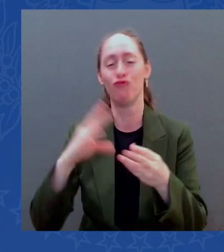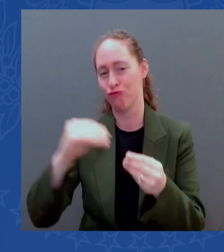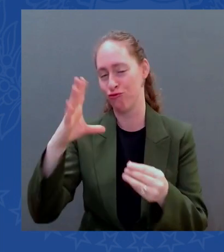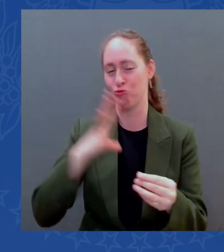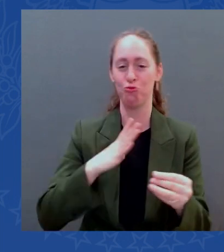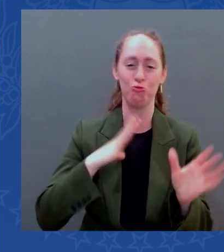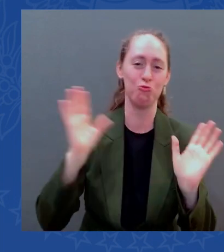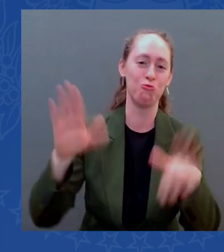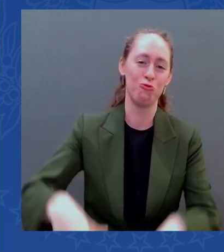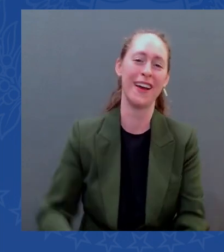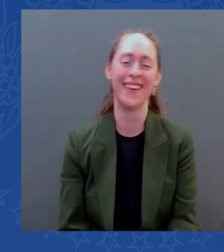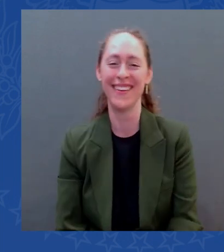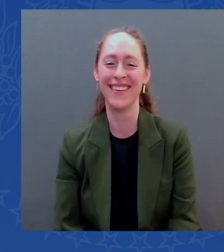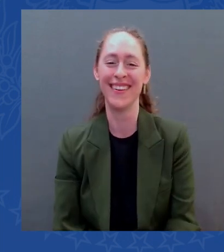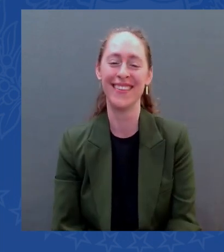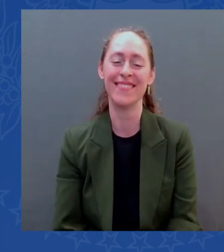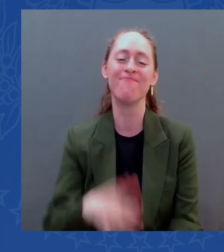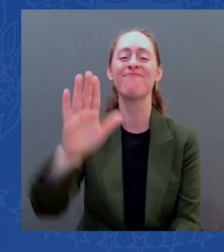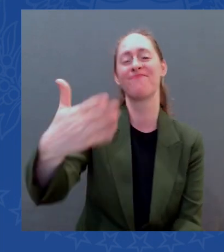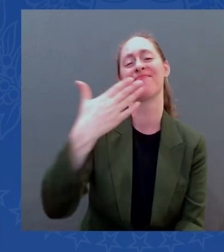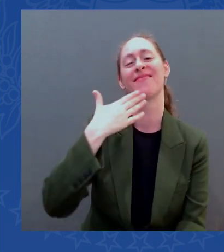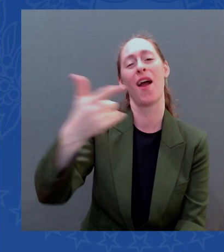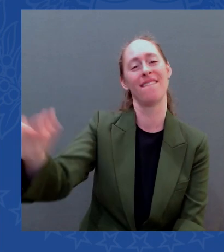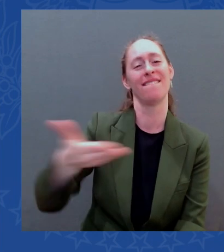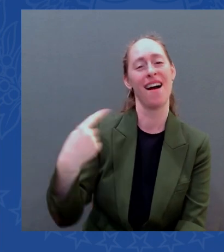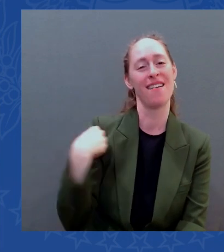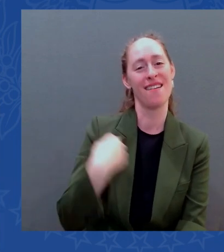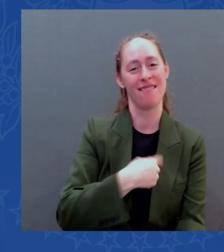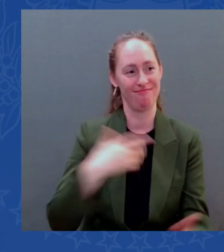It's now my pleasure to introduce our defenseman --